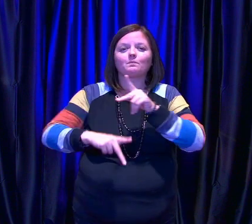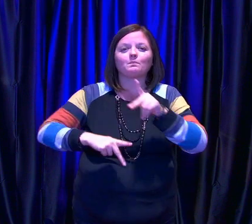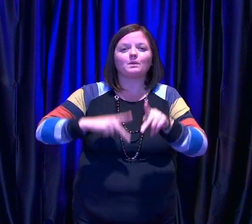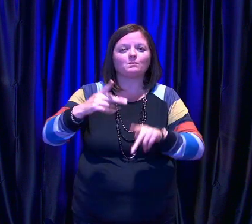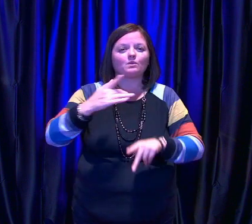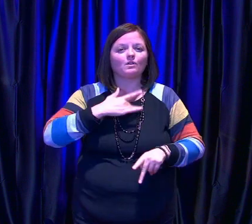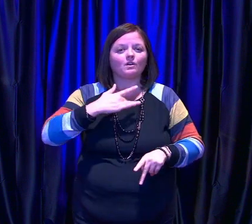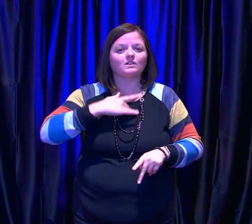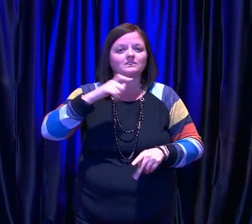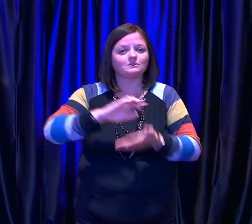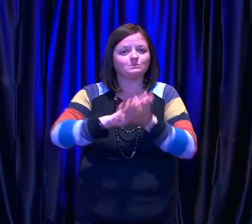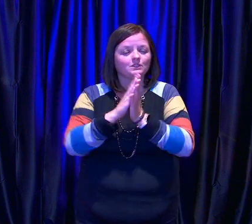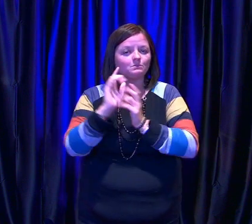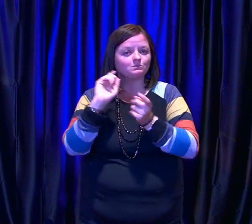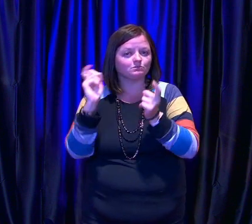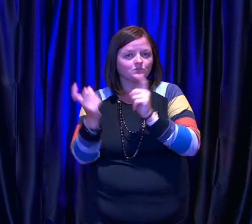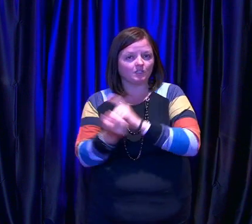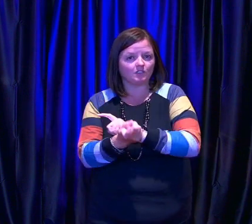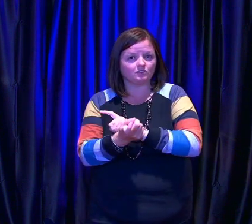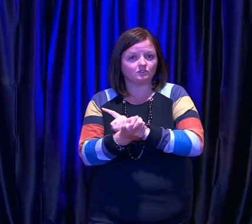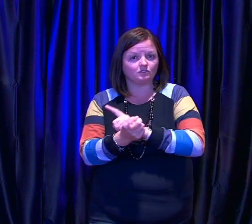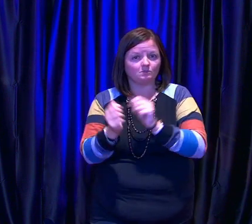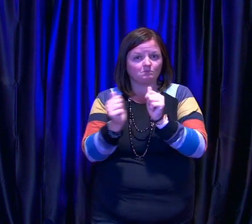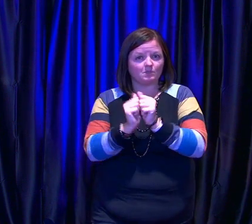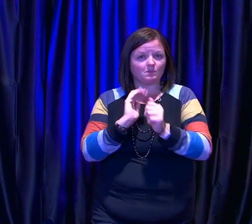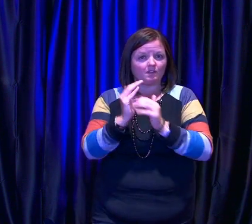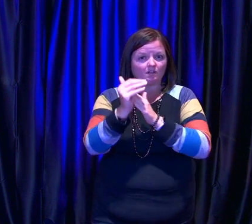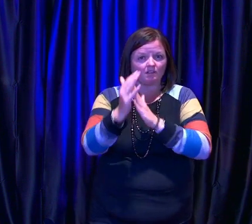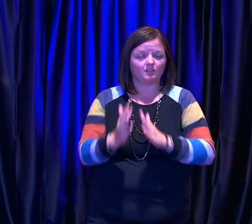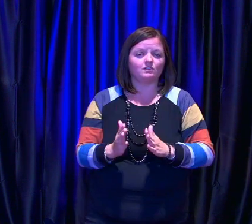to be changed be with our leaders be with the leaders